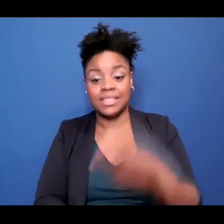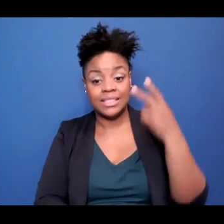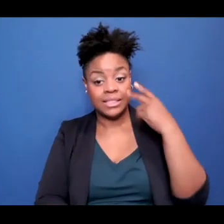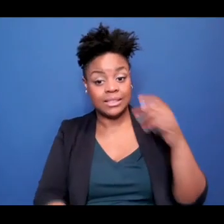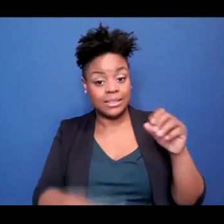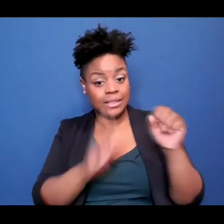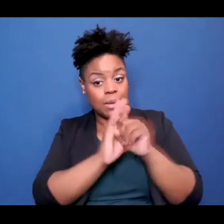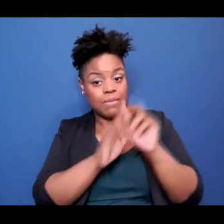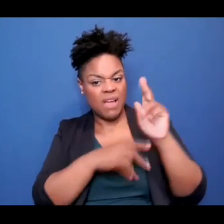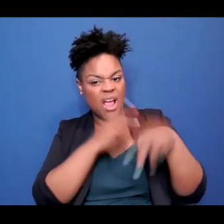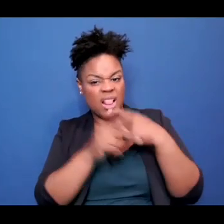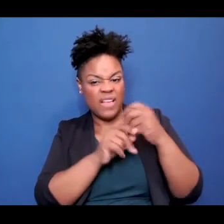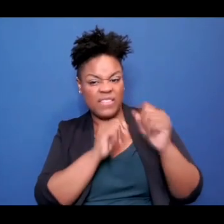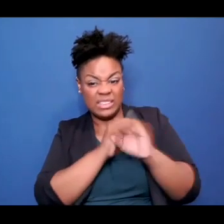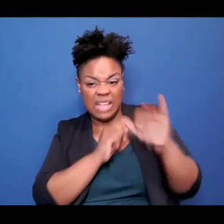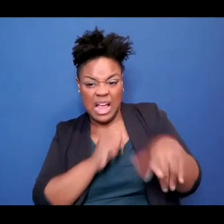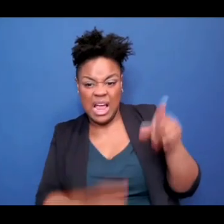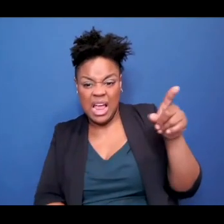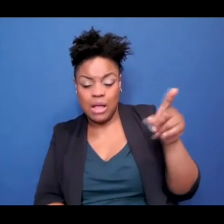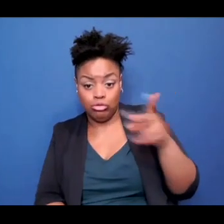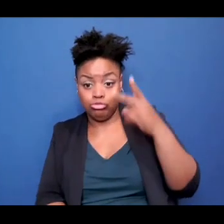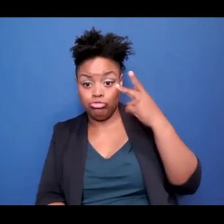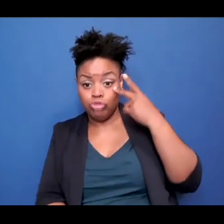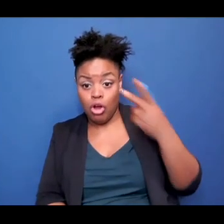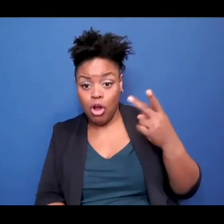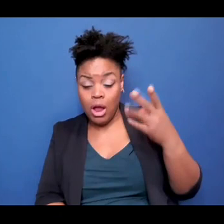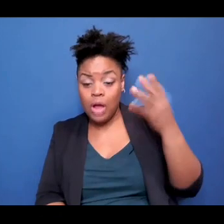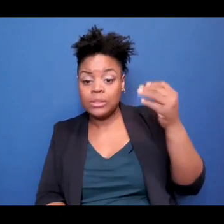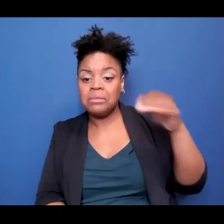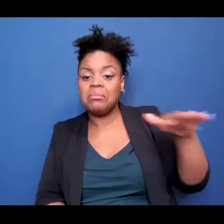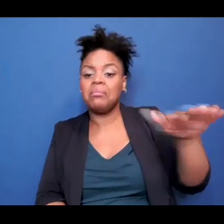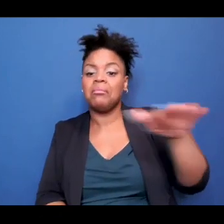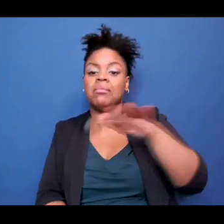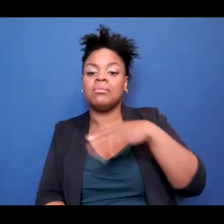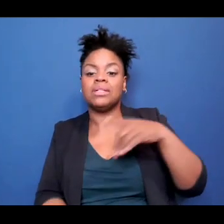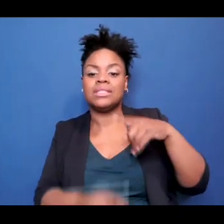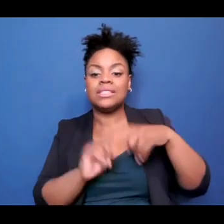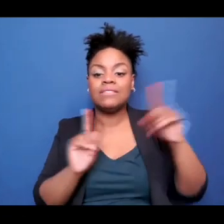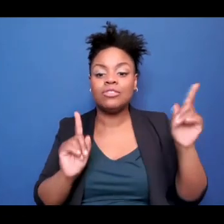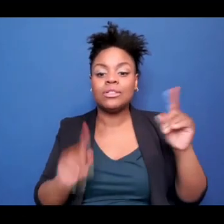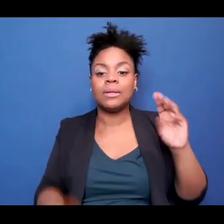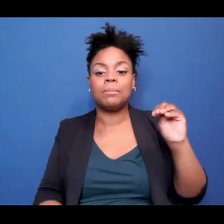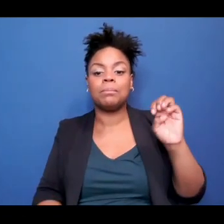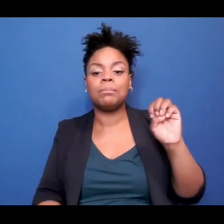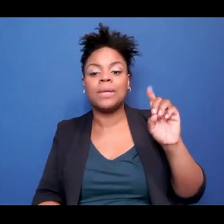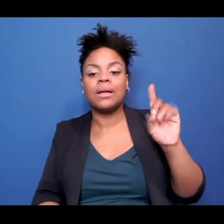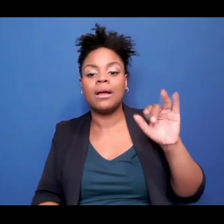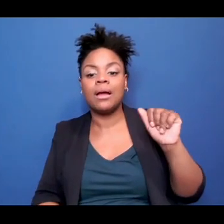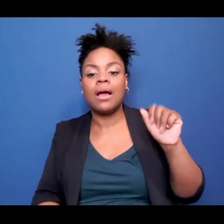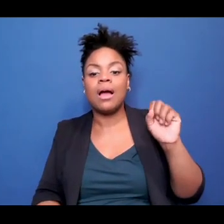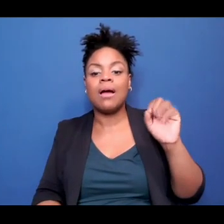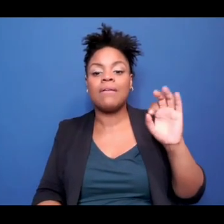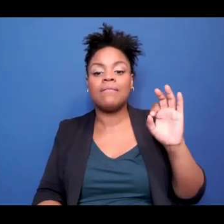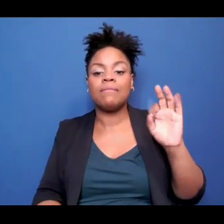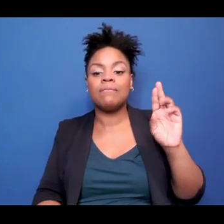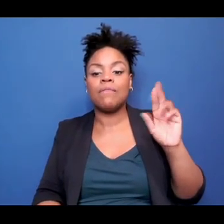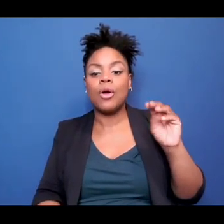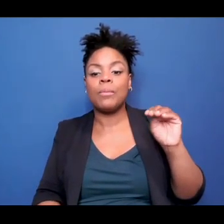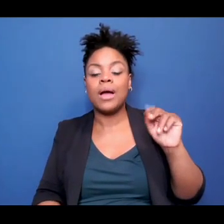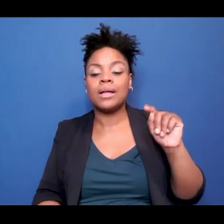SHEER A SAMPLE OF THE KINDS OF ADS WE SAWCH AND THE OUTDOOR MEDIA FORMATS IN WHICH THEY